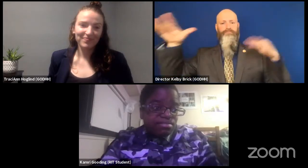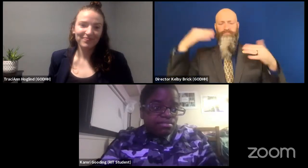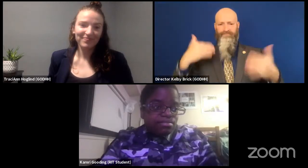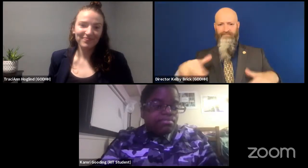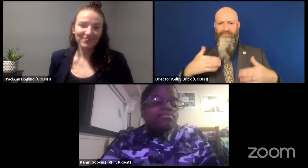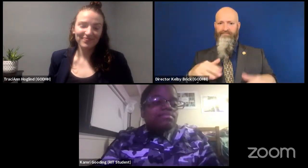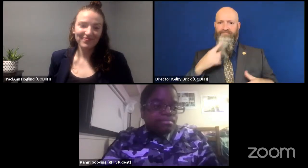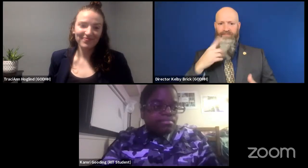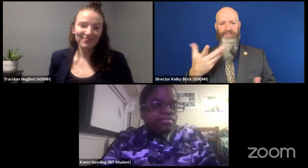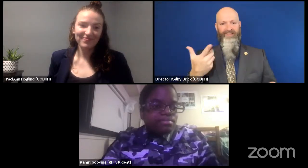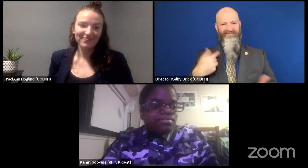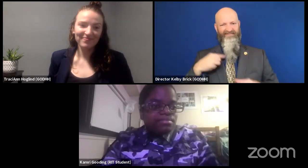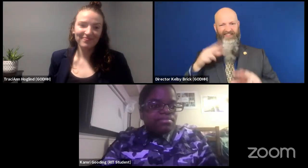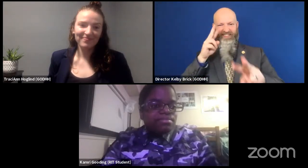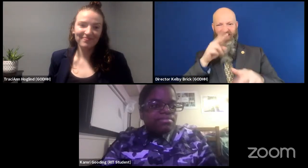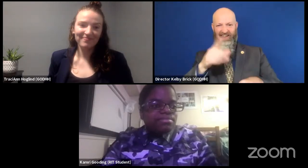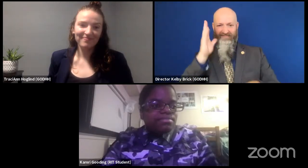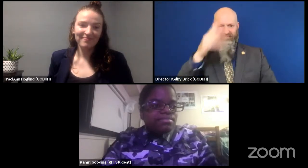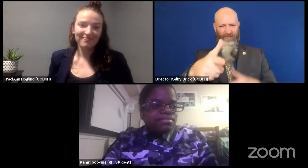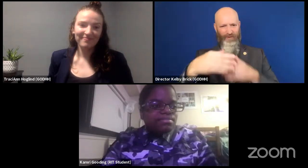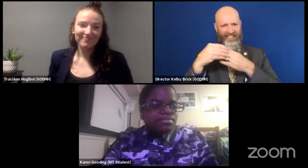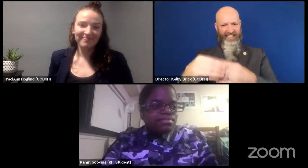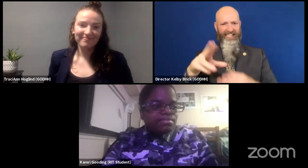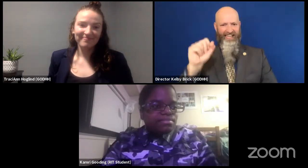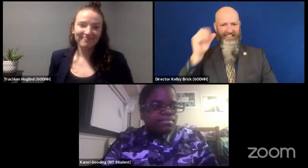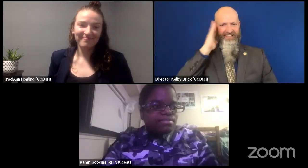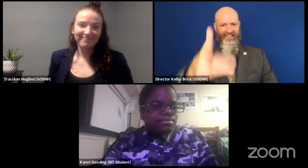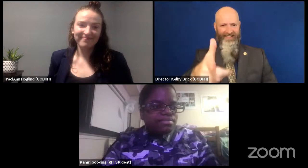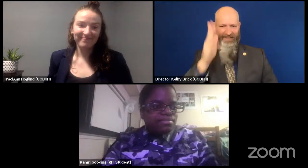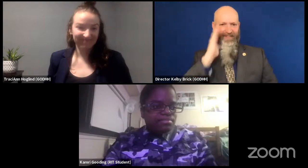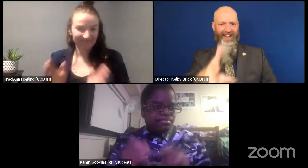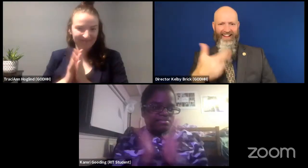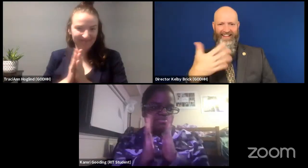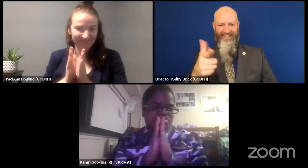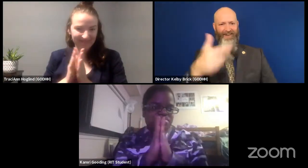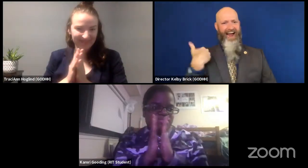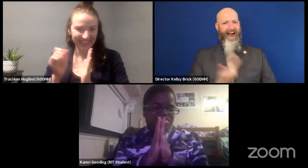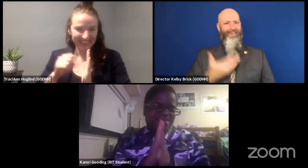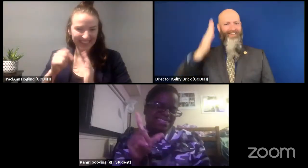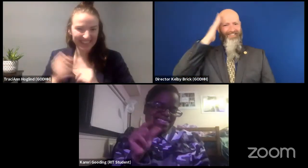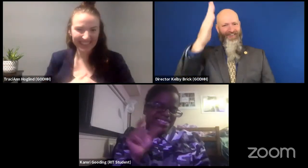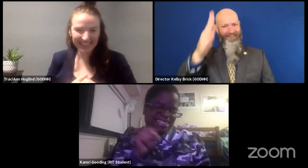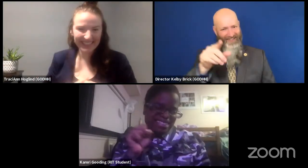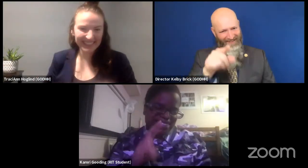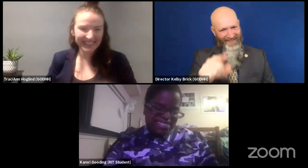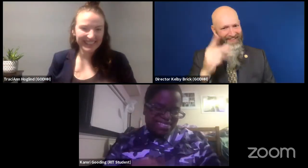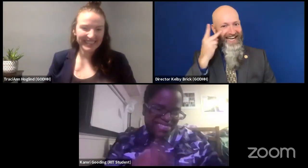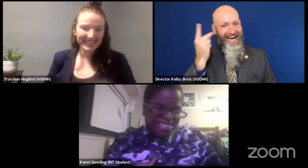with me saying what an impact and how much you contribute to MYAC. Thank you. I look forward to you being our future leader. Thank you.